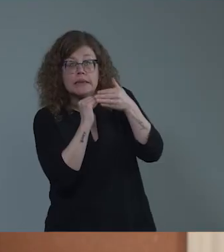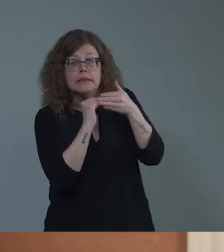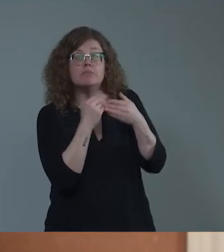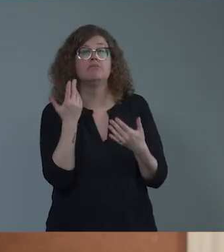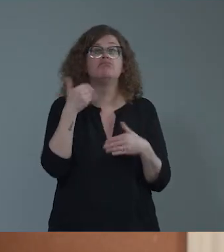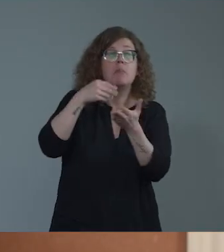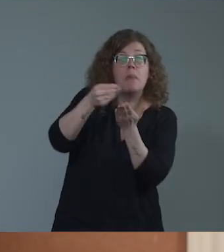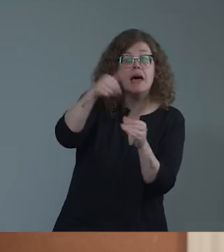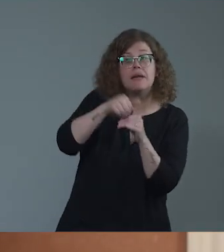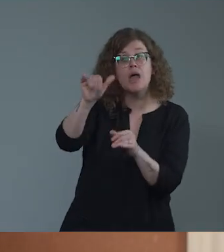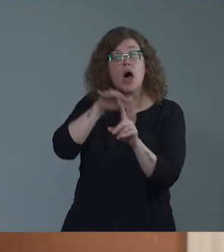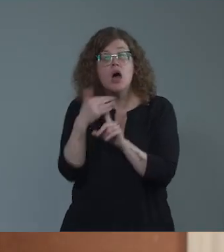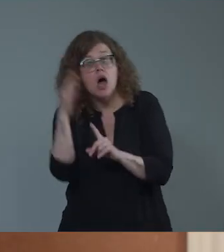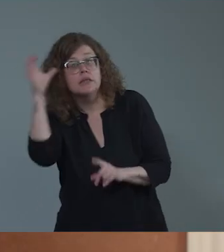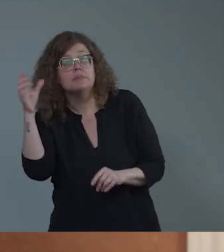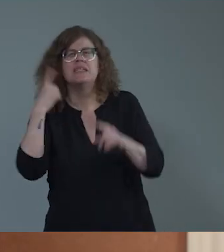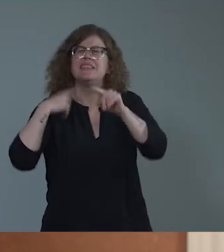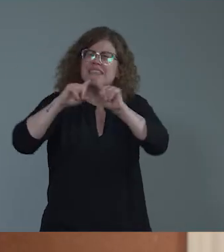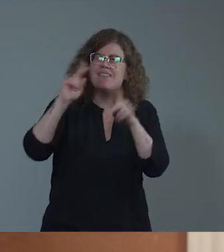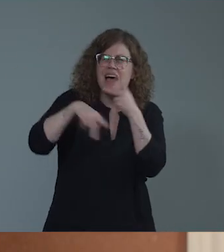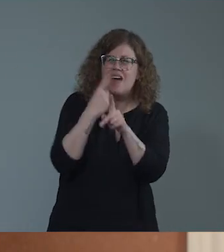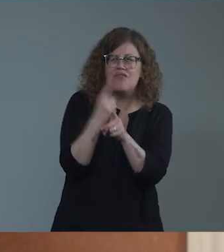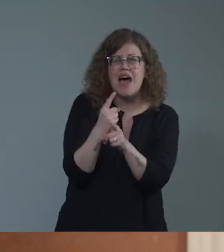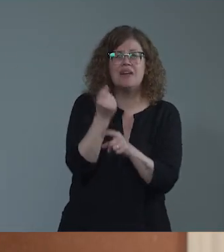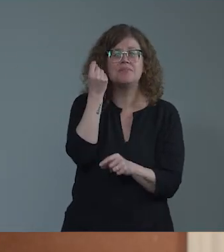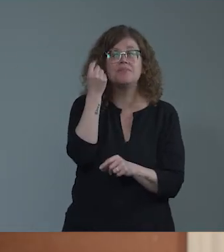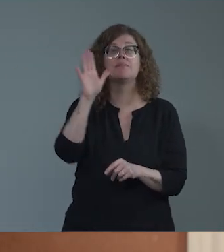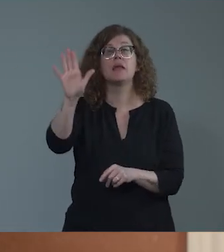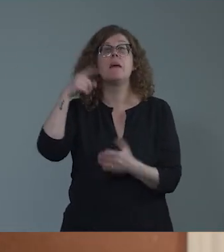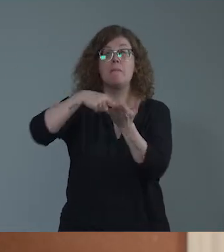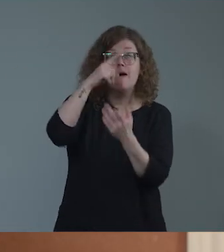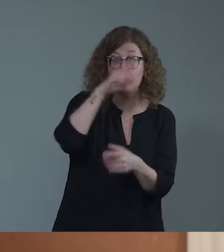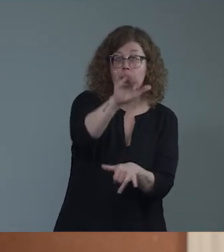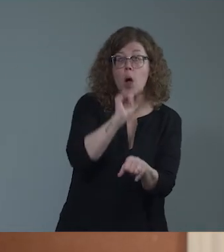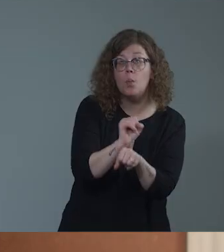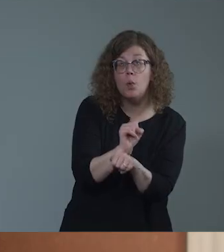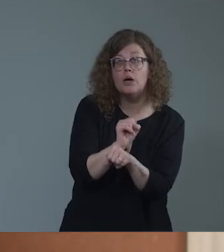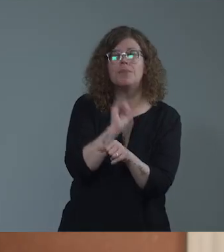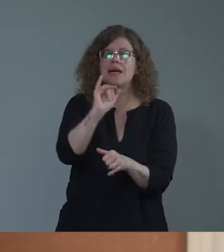and then paid to deliver a concept. That's different. Right? They're paying you for that work.